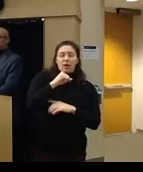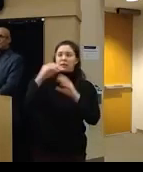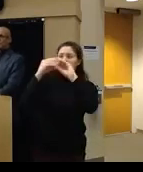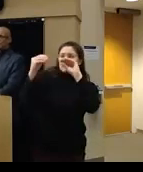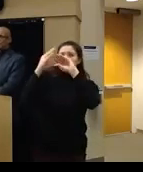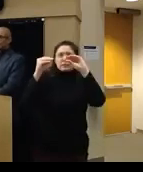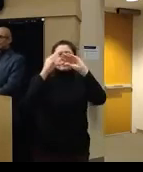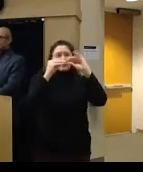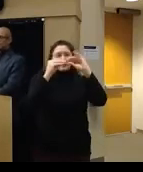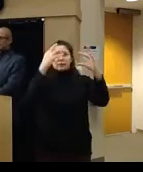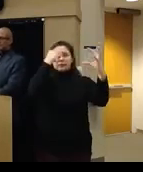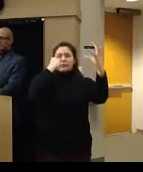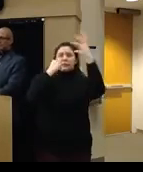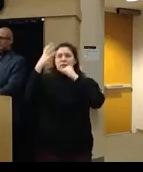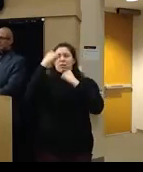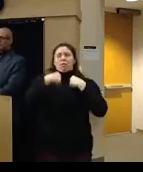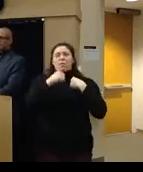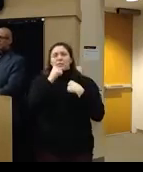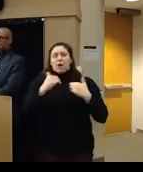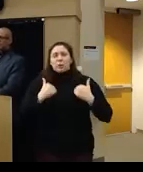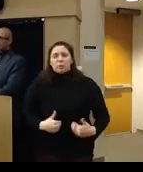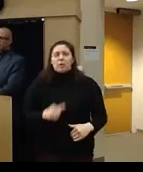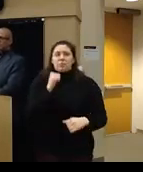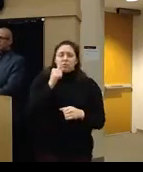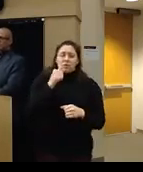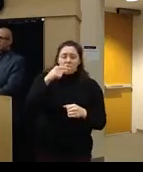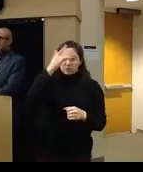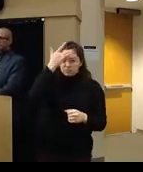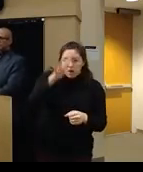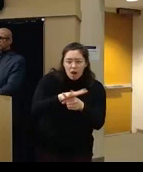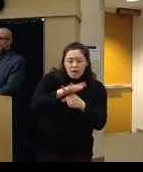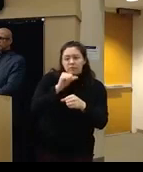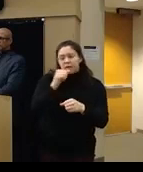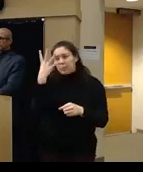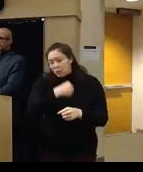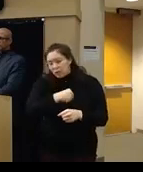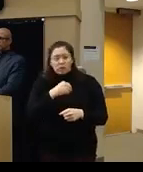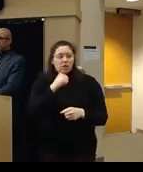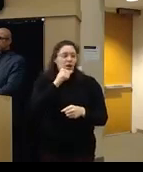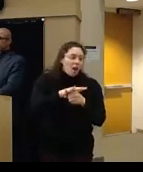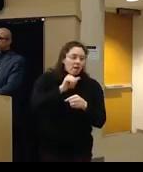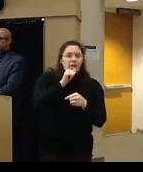we as black people are not human not smart enough not beautiful not principled not disciplined not